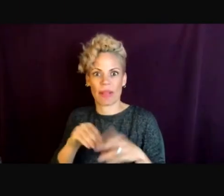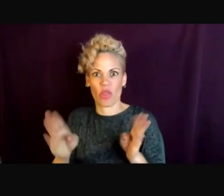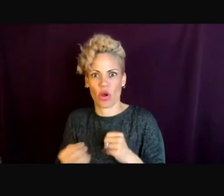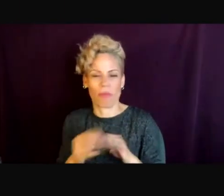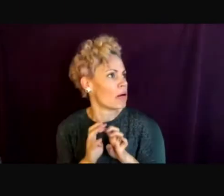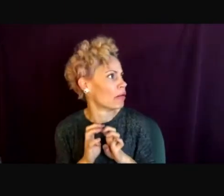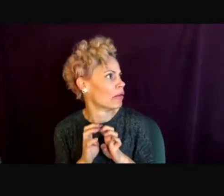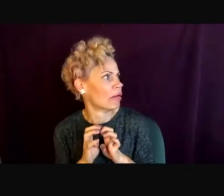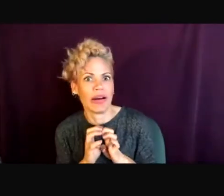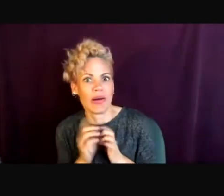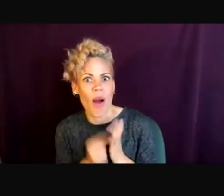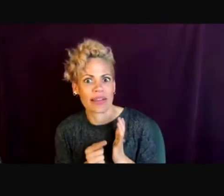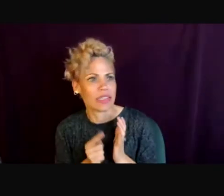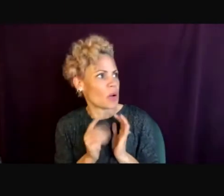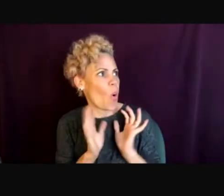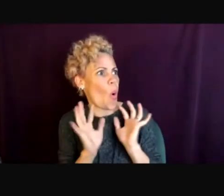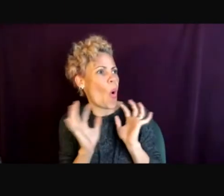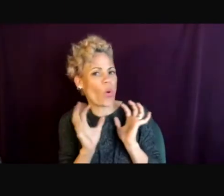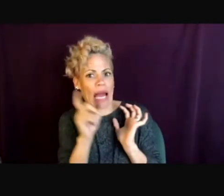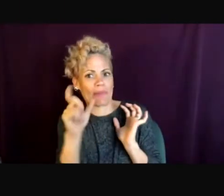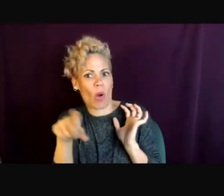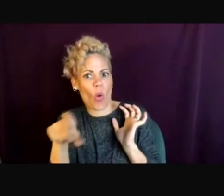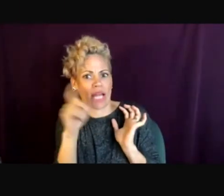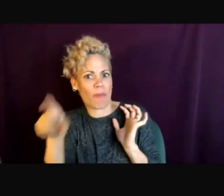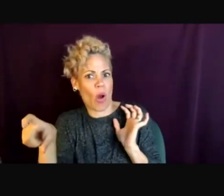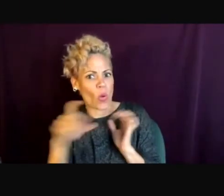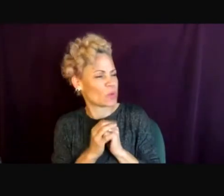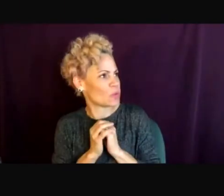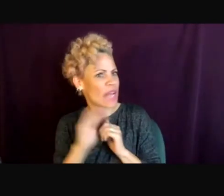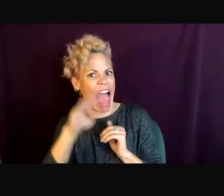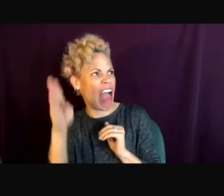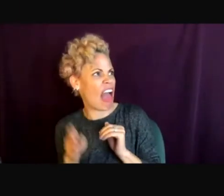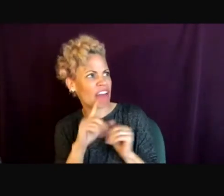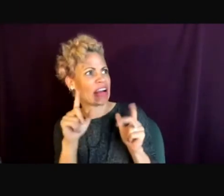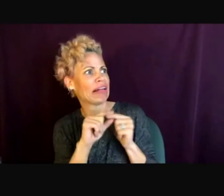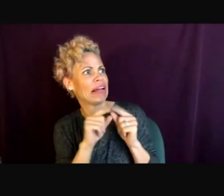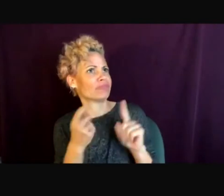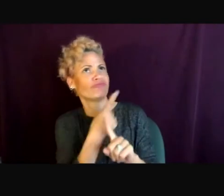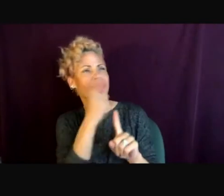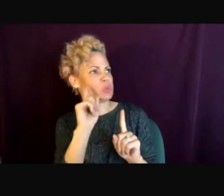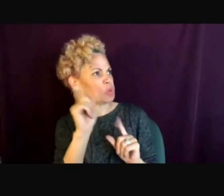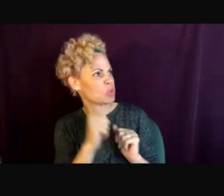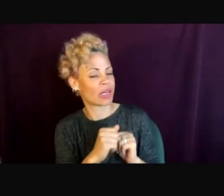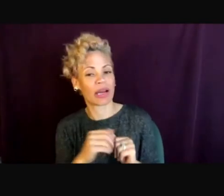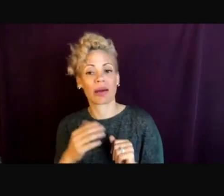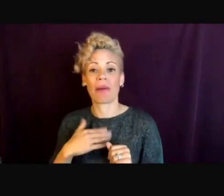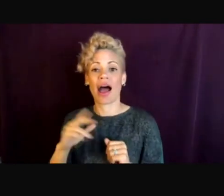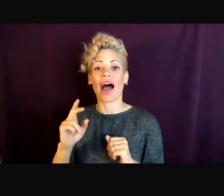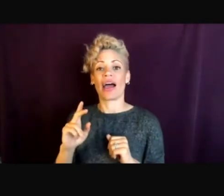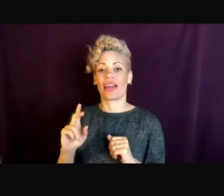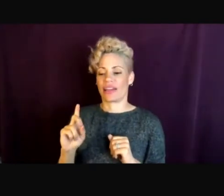like this is never done, you're not supposed to do that. My delegation looked at me as if I were crazy.